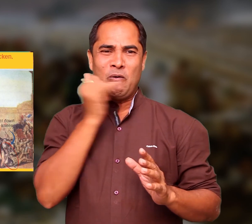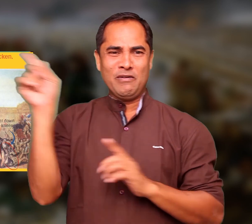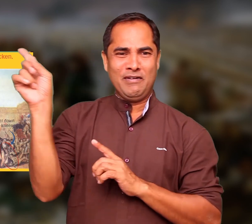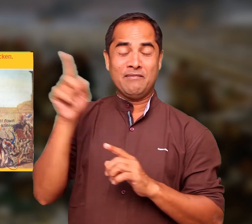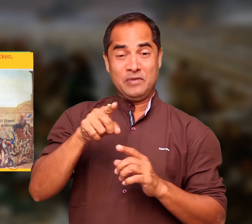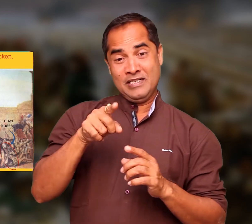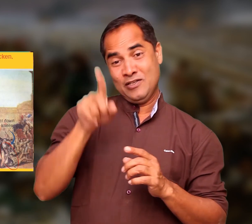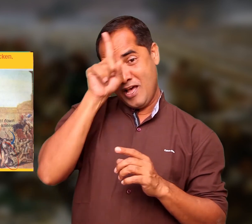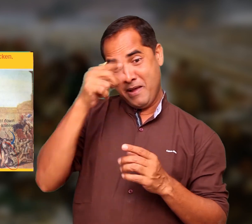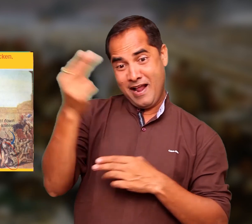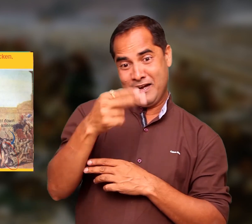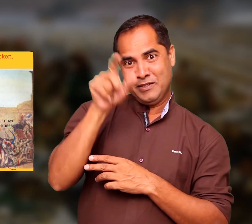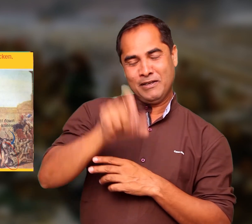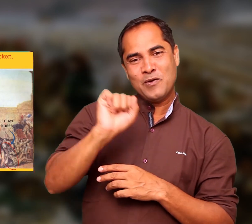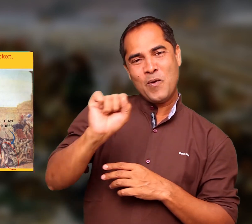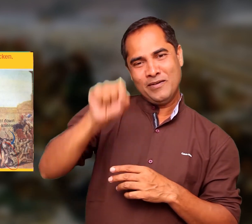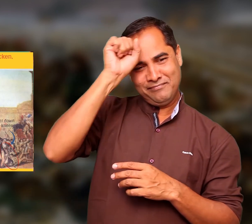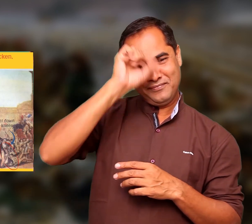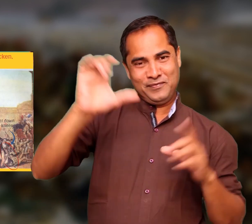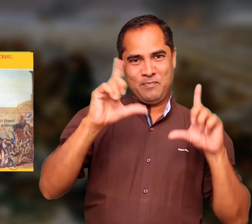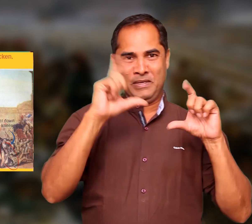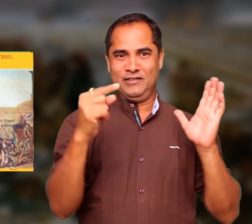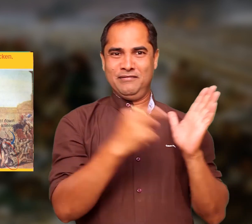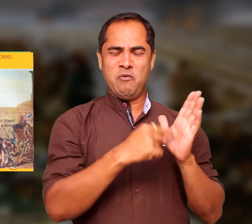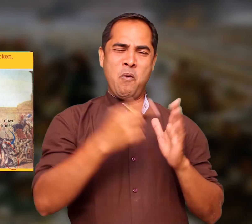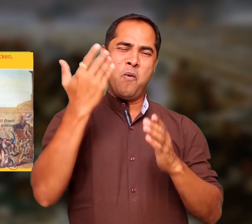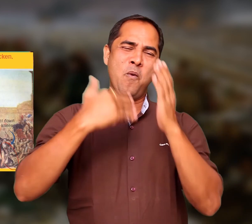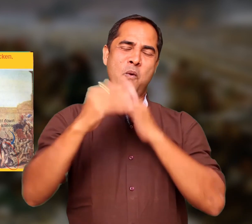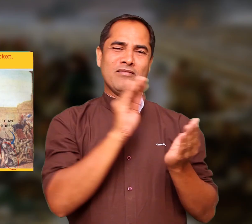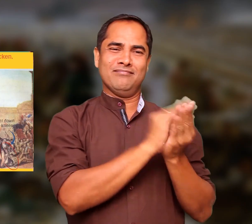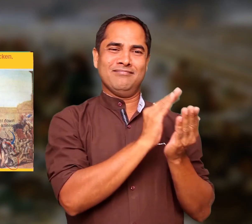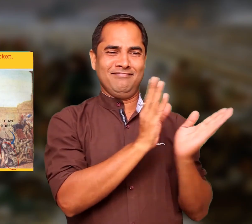what this German artist is trying to show in this old painting.